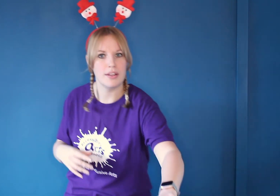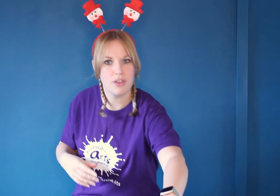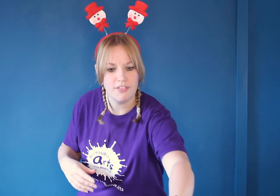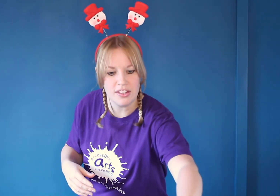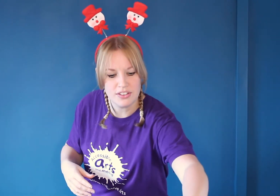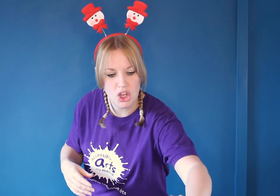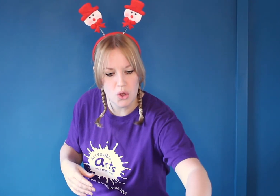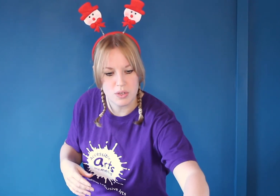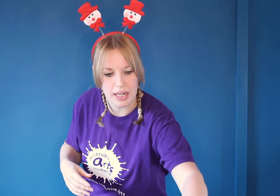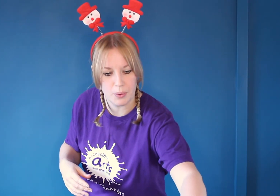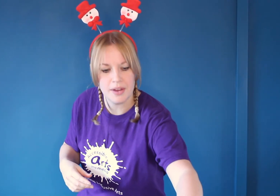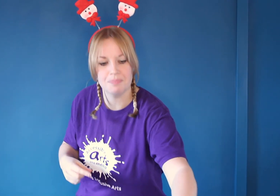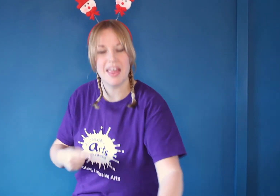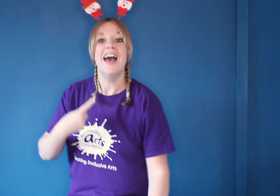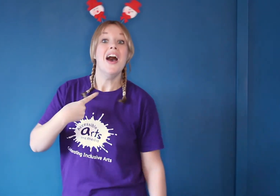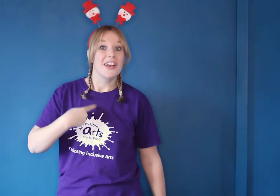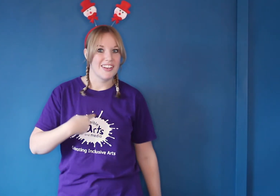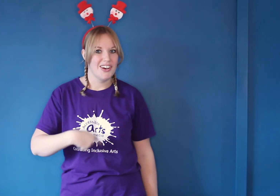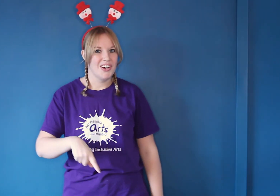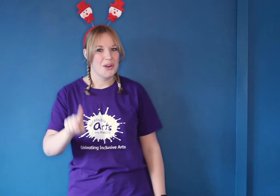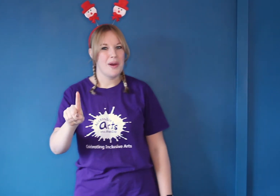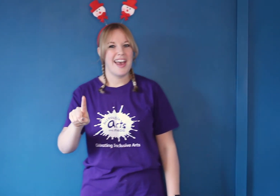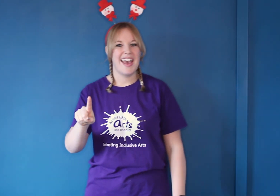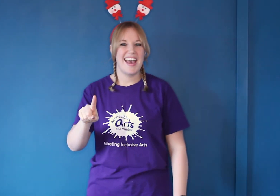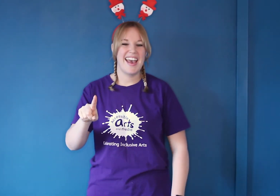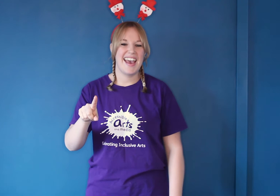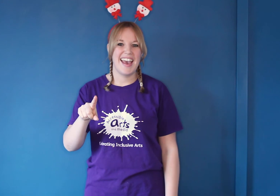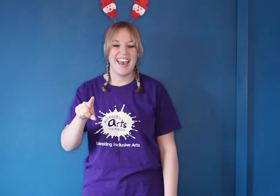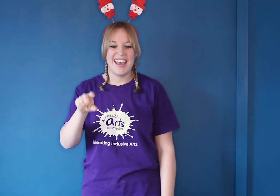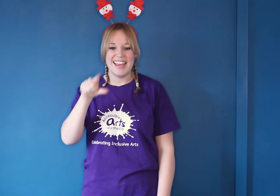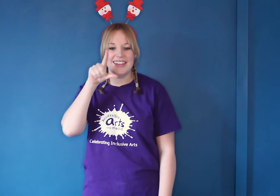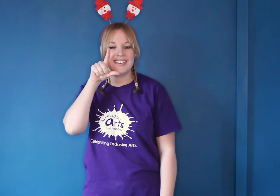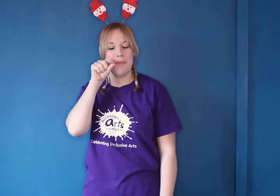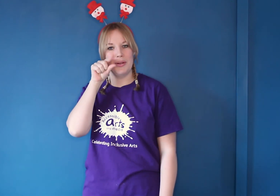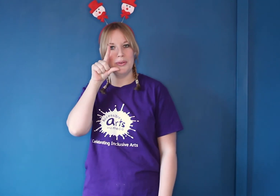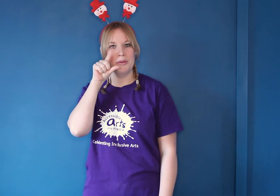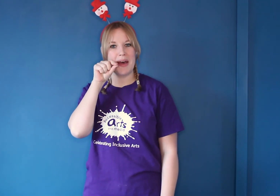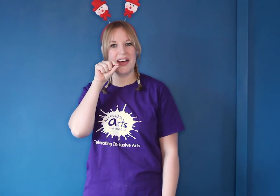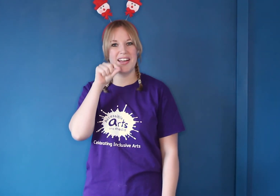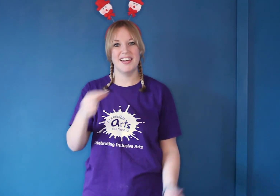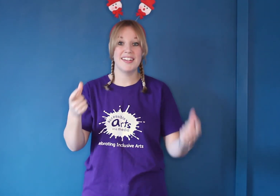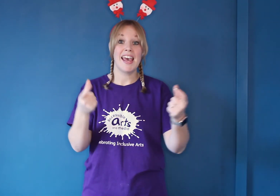Oo let’s try verse two shall we? Gone away is the bluebird.